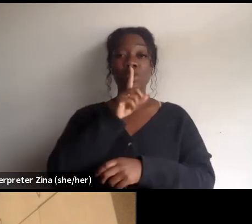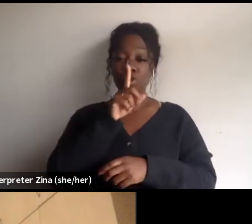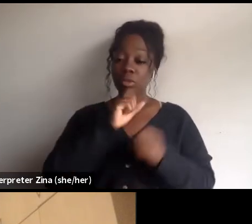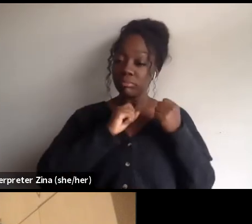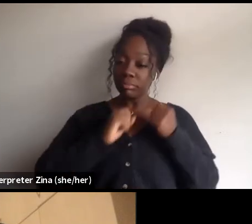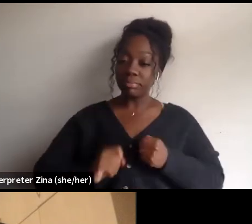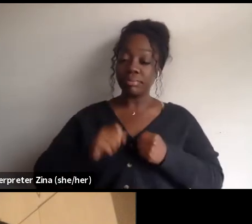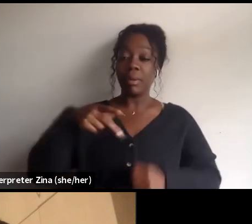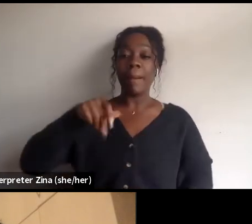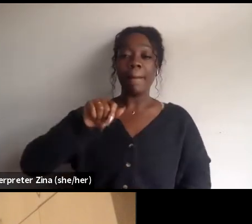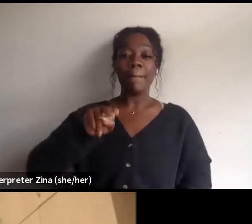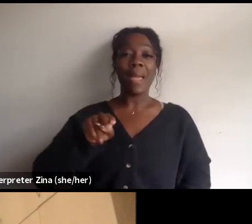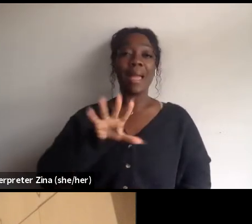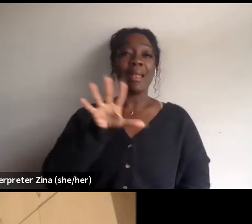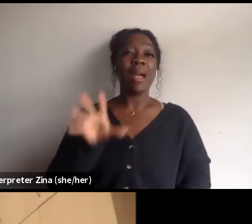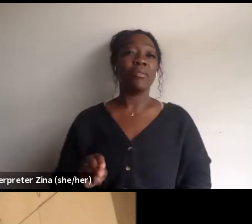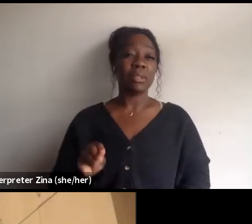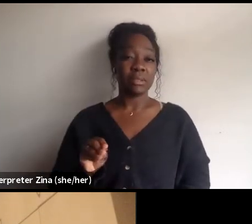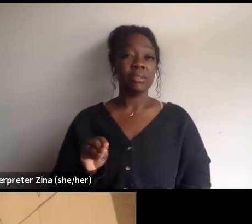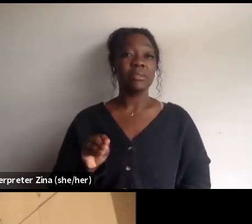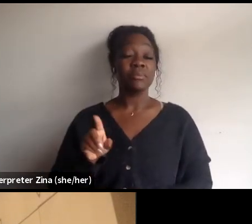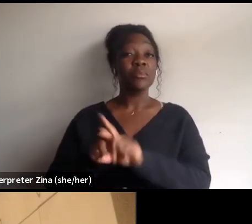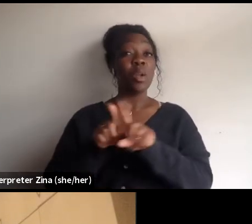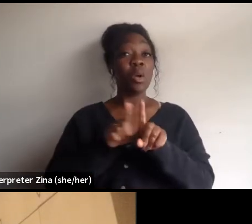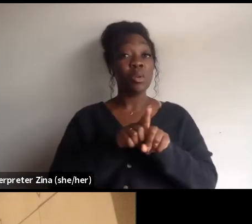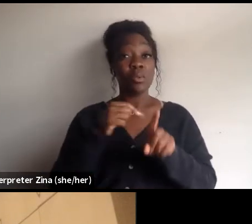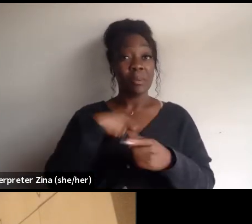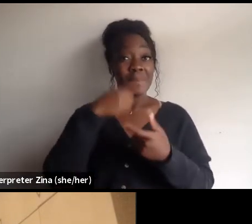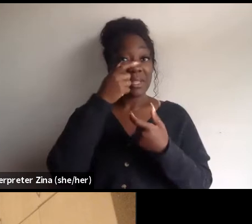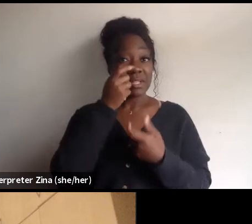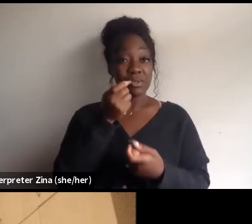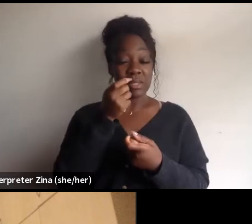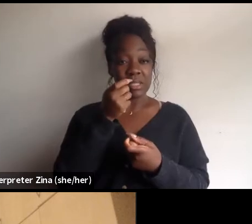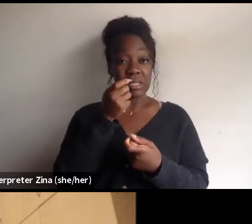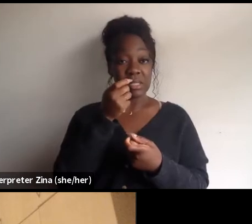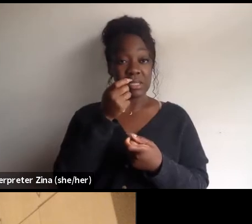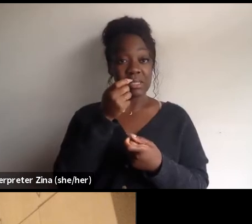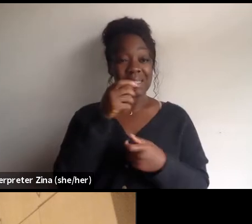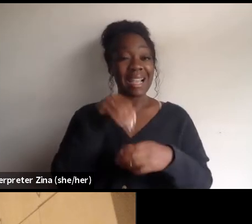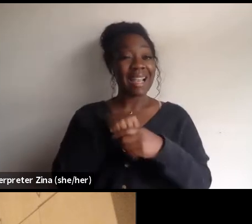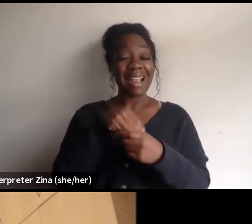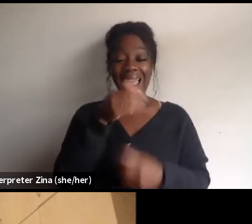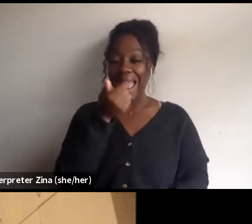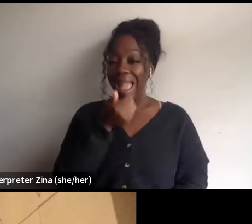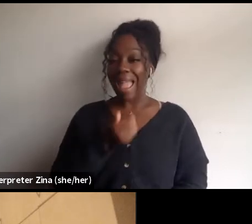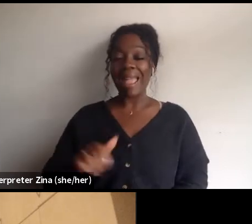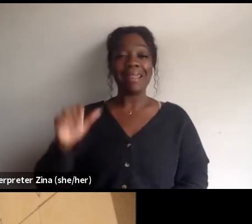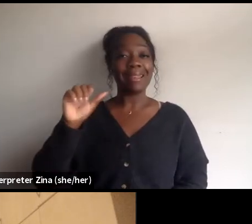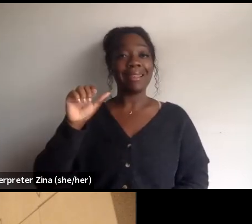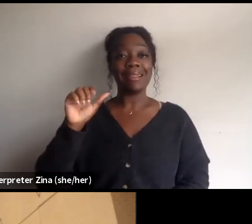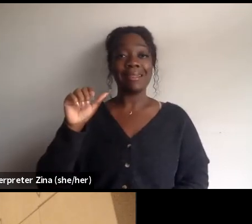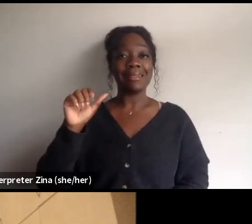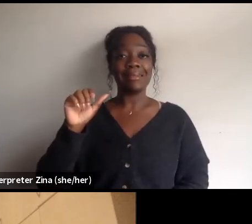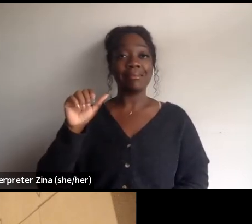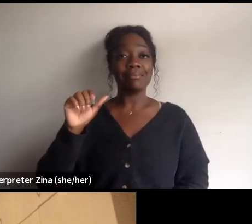I'm also quite interested in any of the networks that are out there that are interested